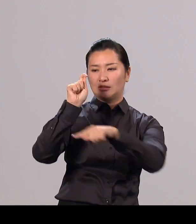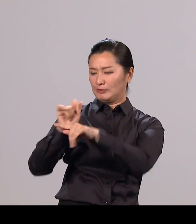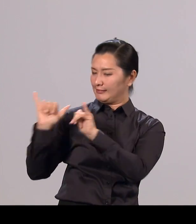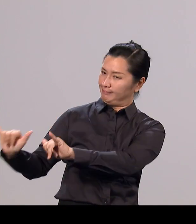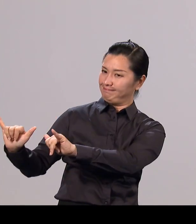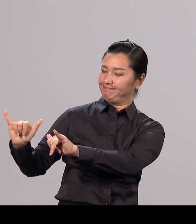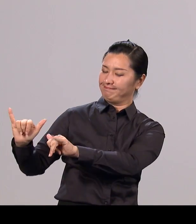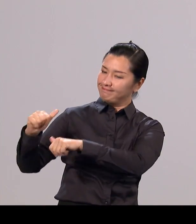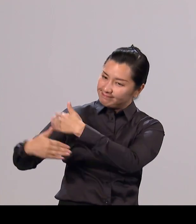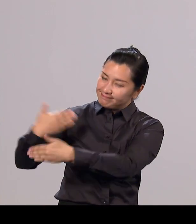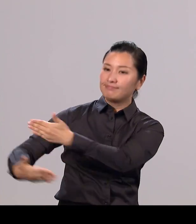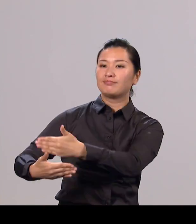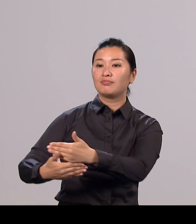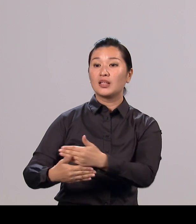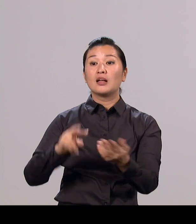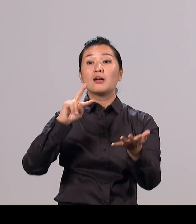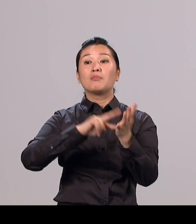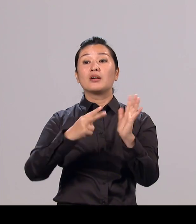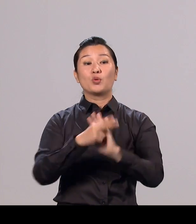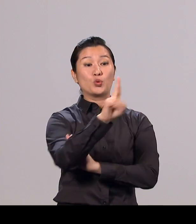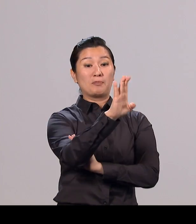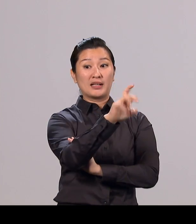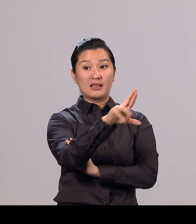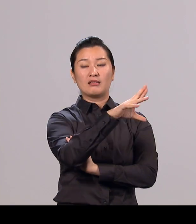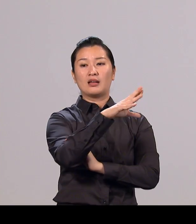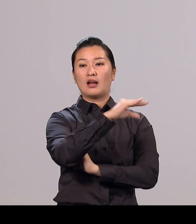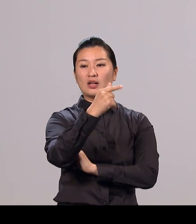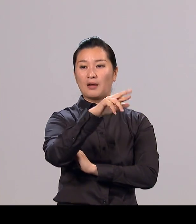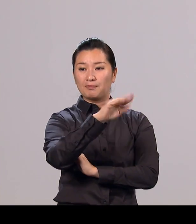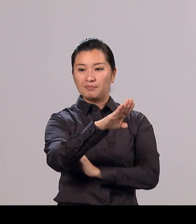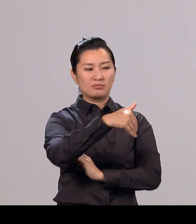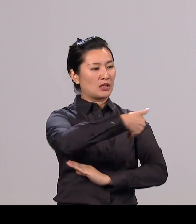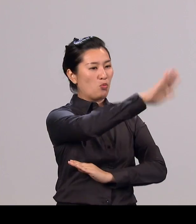So Uber out, Grab out. Any new services coming along, no.